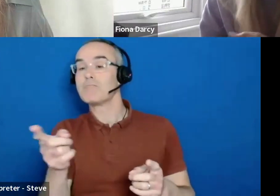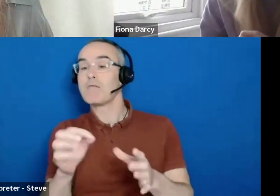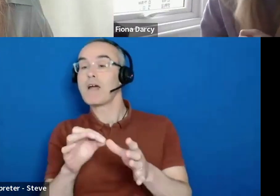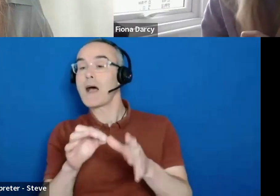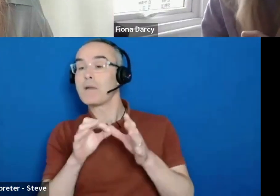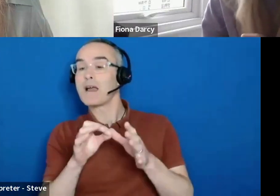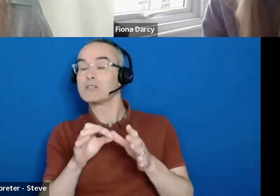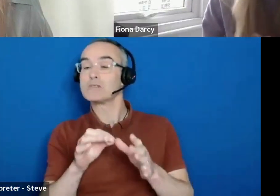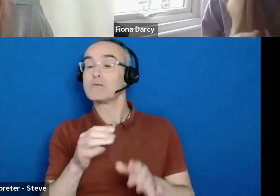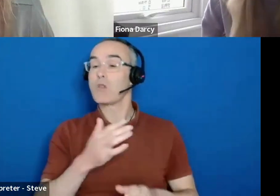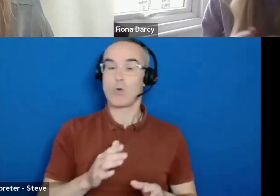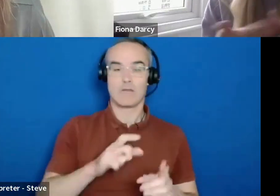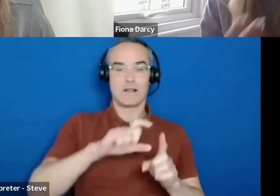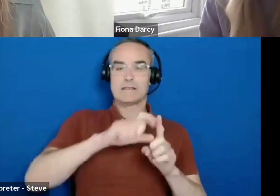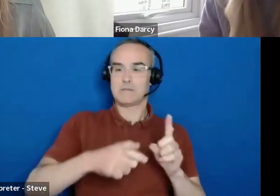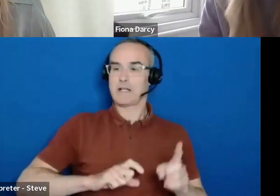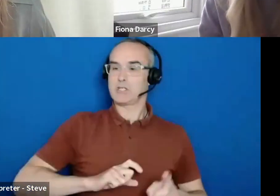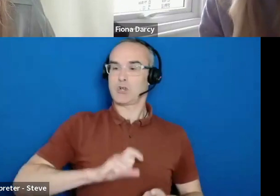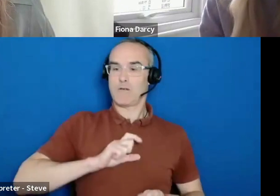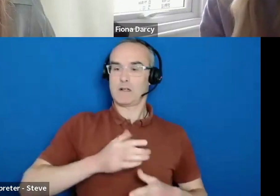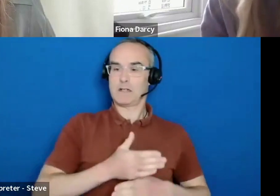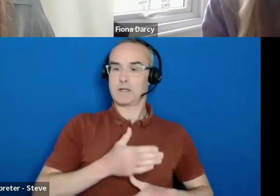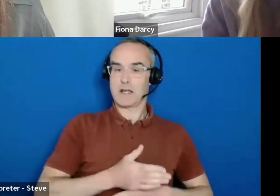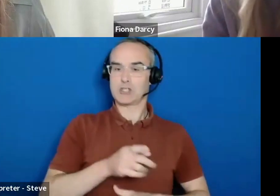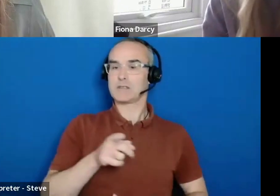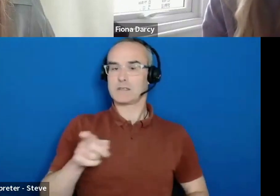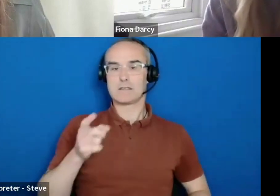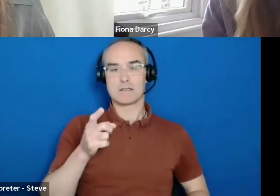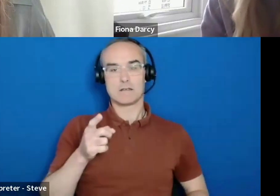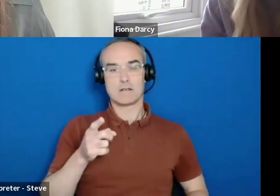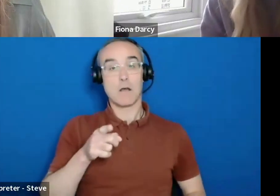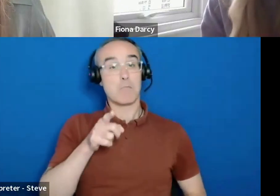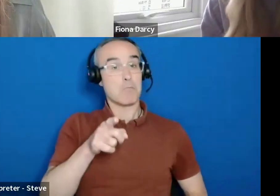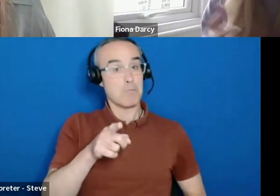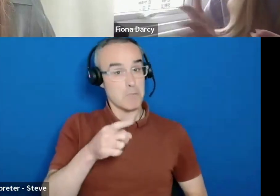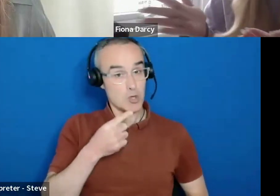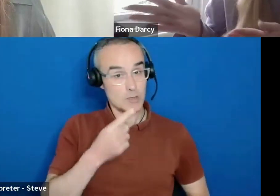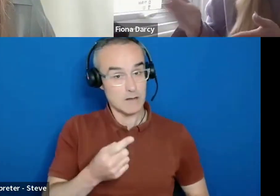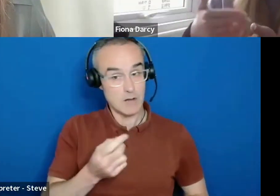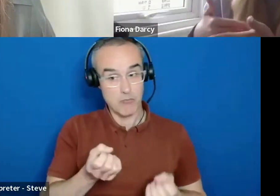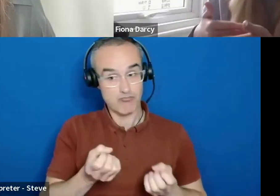Disability Confident, and you've said you wouldn't provide them an interview."Can